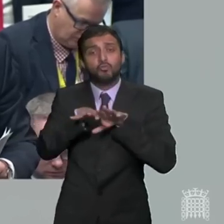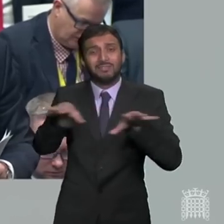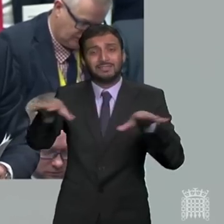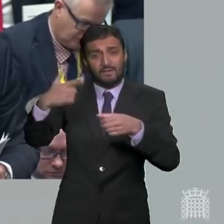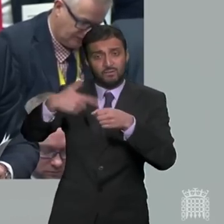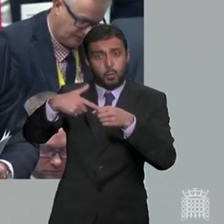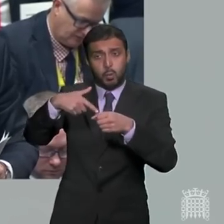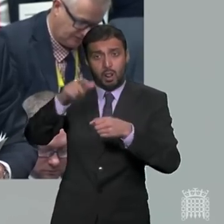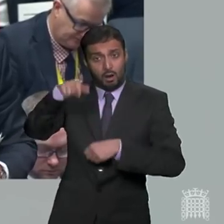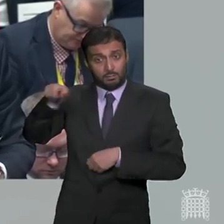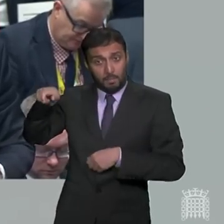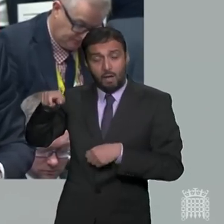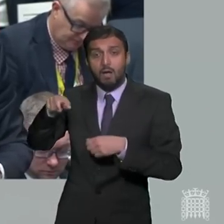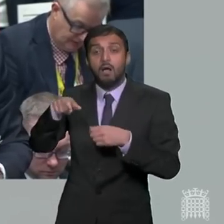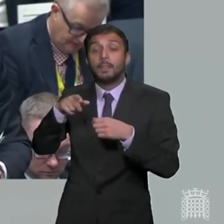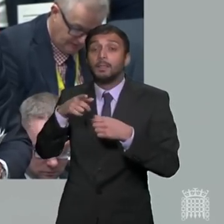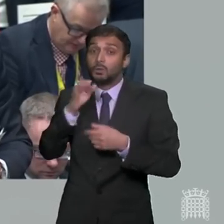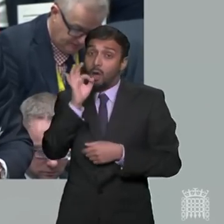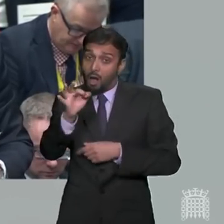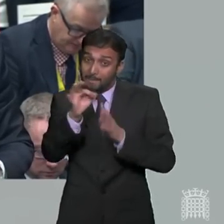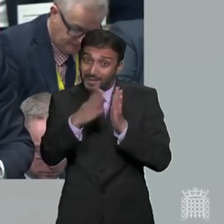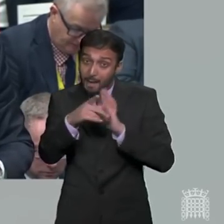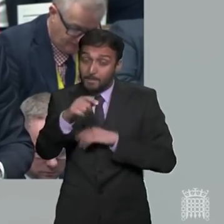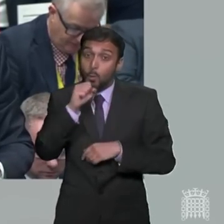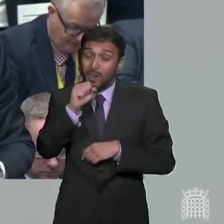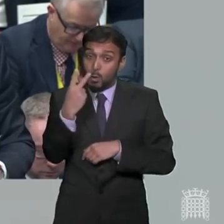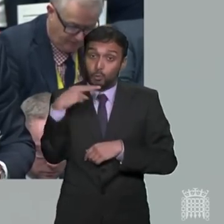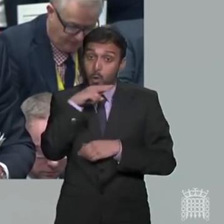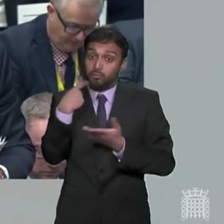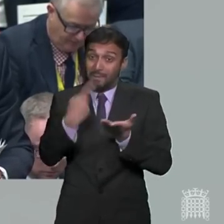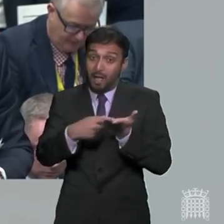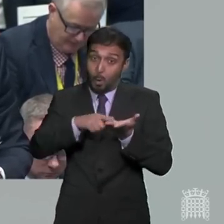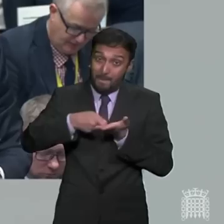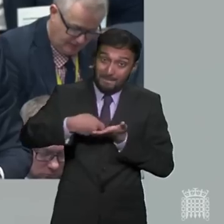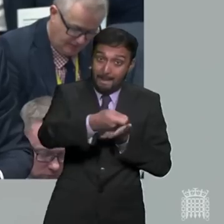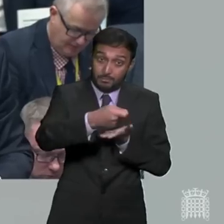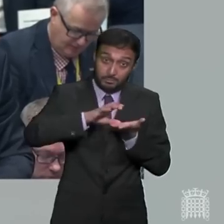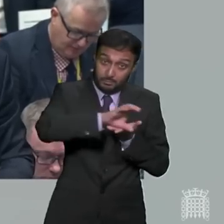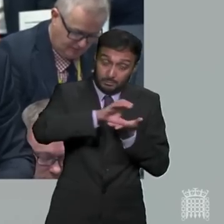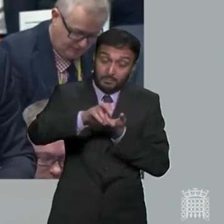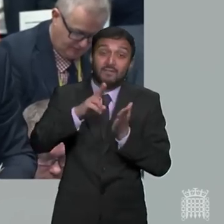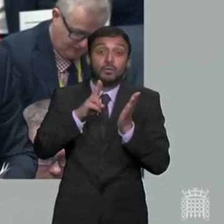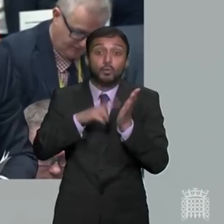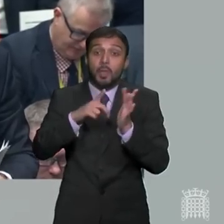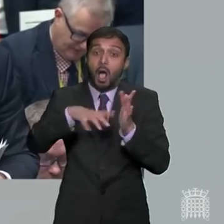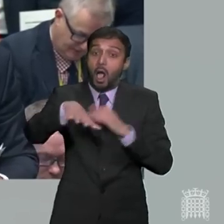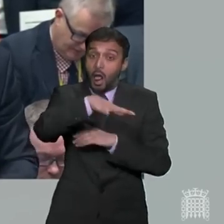Will the Prime Minister do the right thing and extend the £200 payment that is going to Northern Ireland to the off-grid customers in my geographically distinct constituency